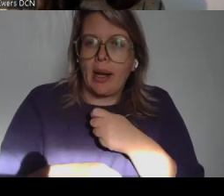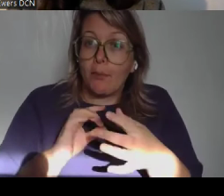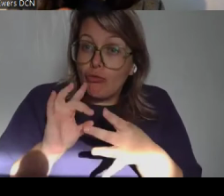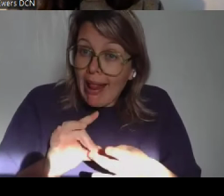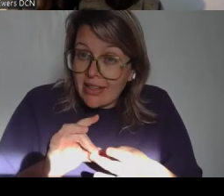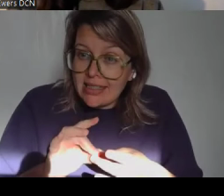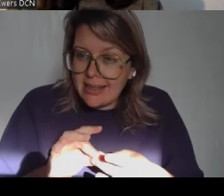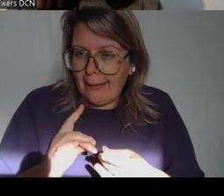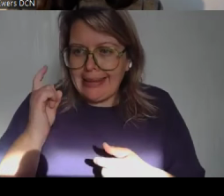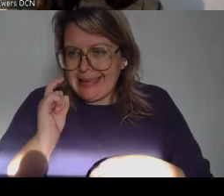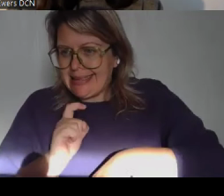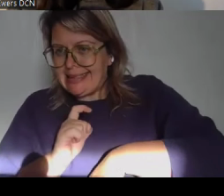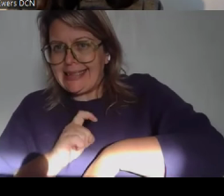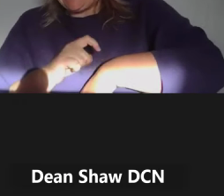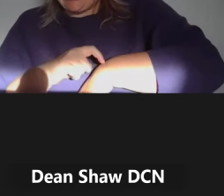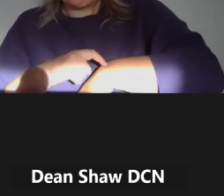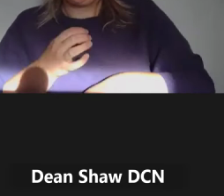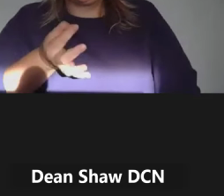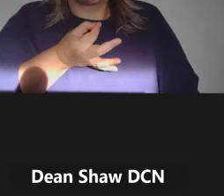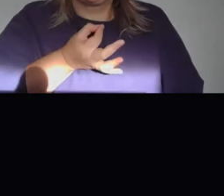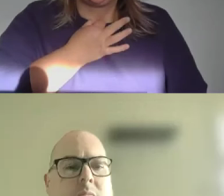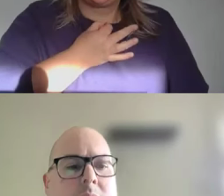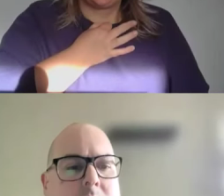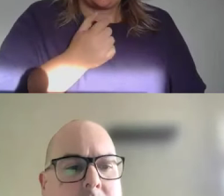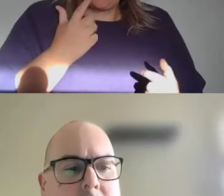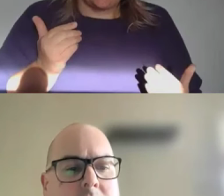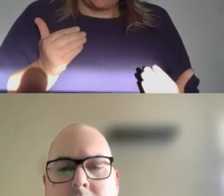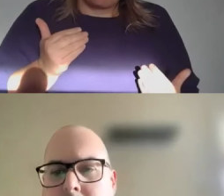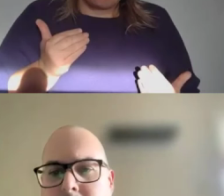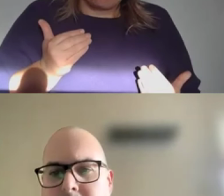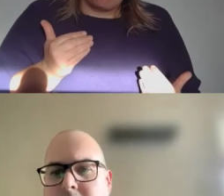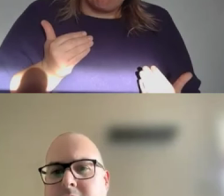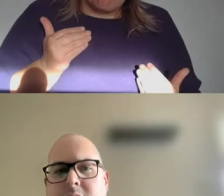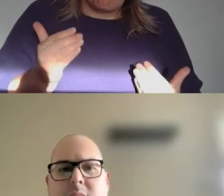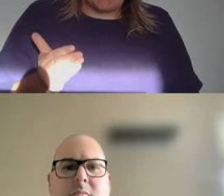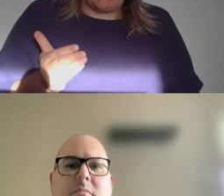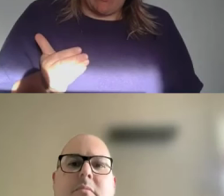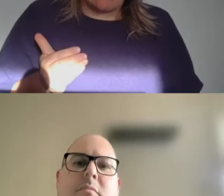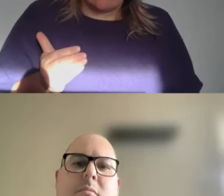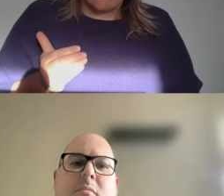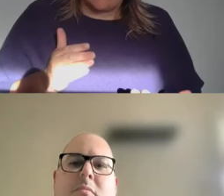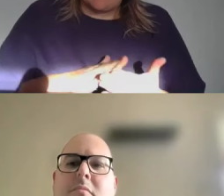so I'm hoping that we're going to move on to Q&A with Dean.